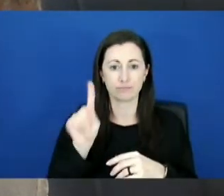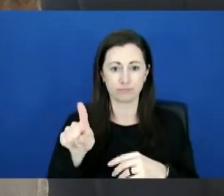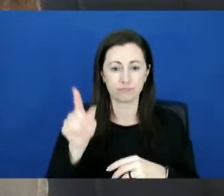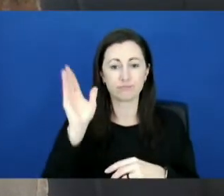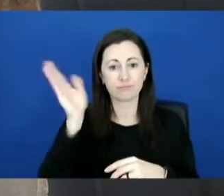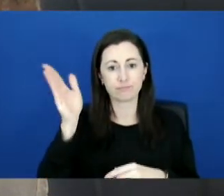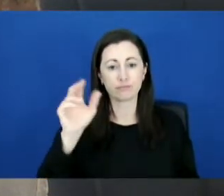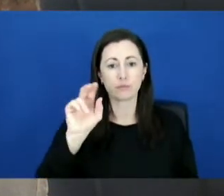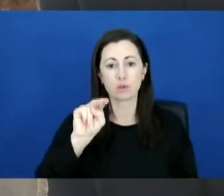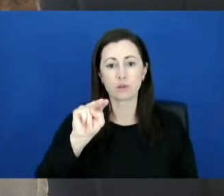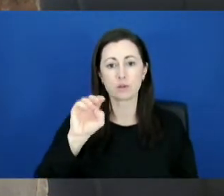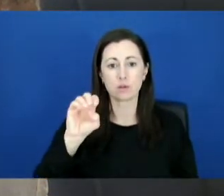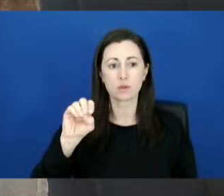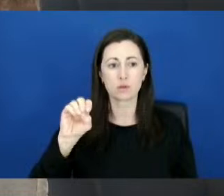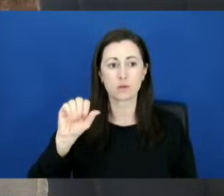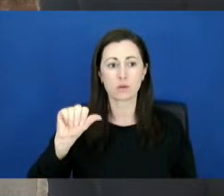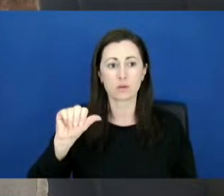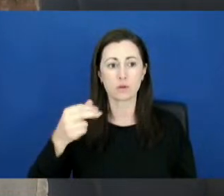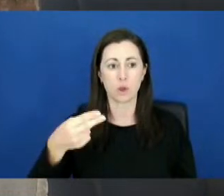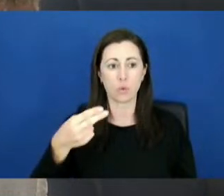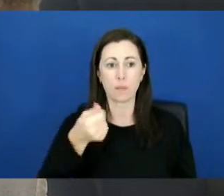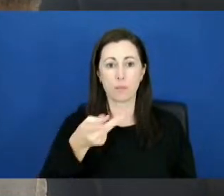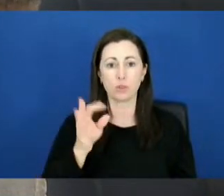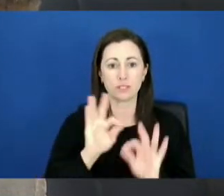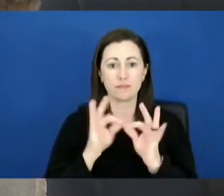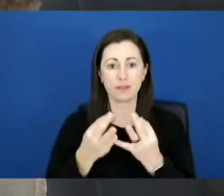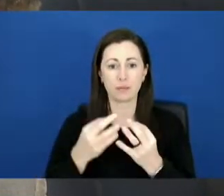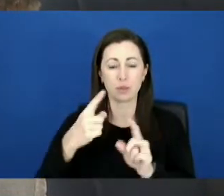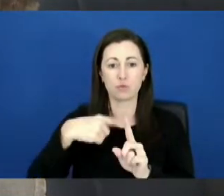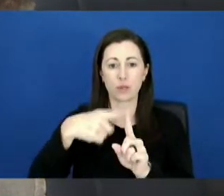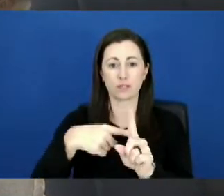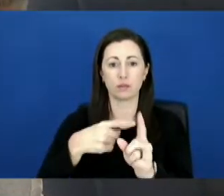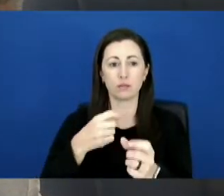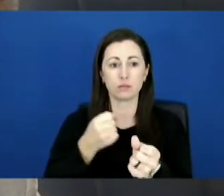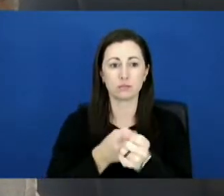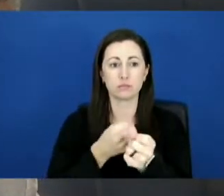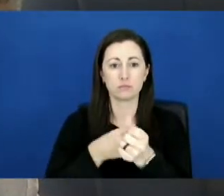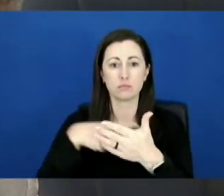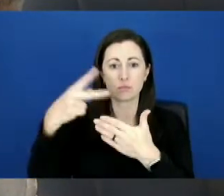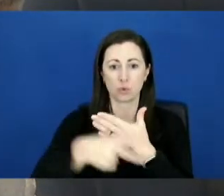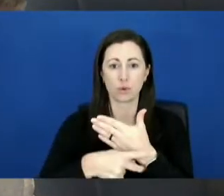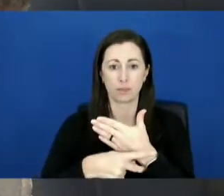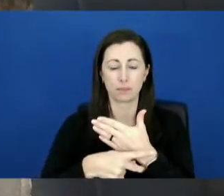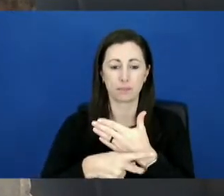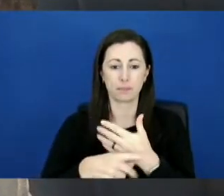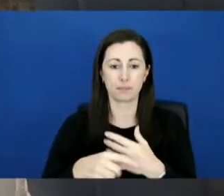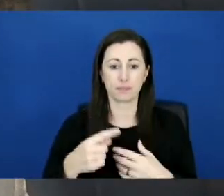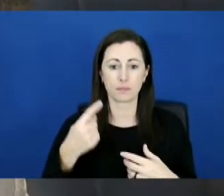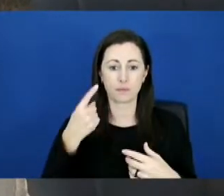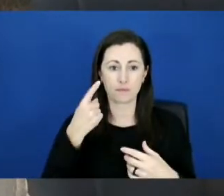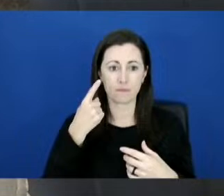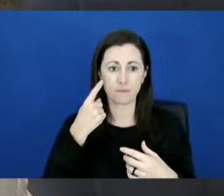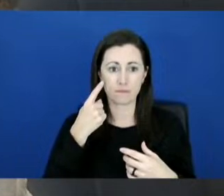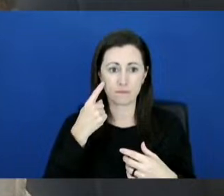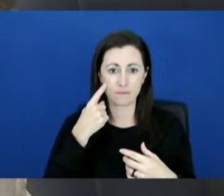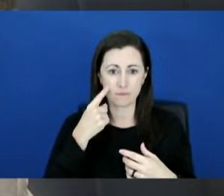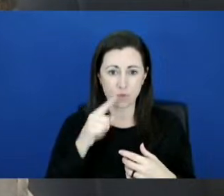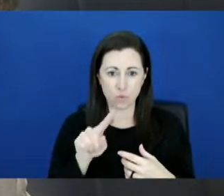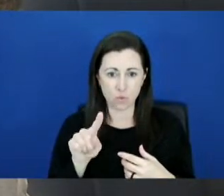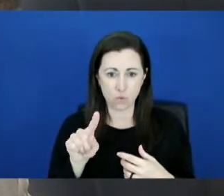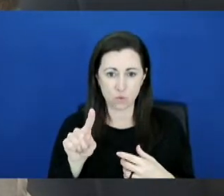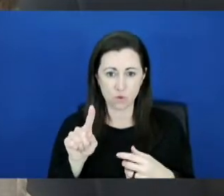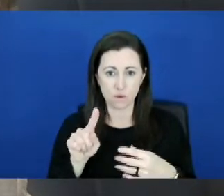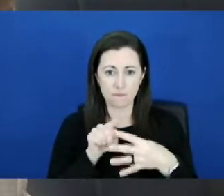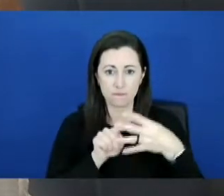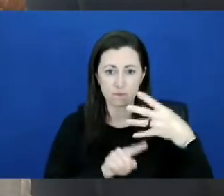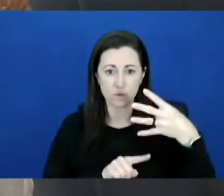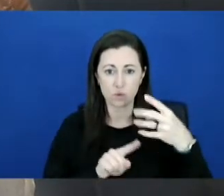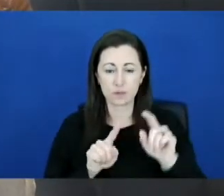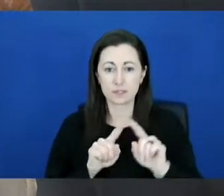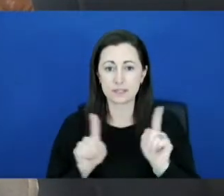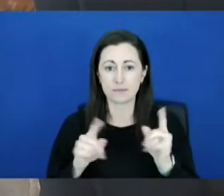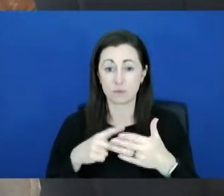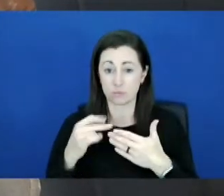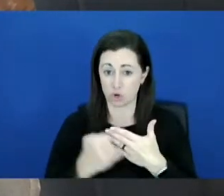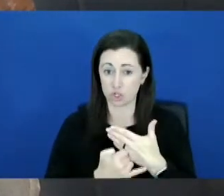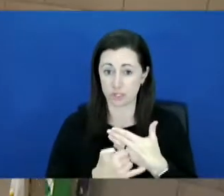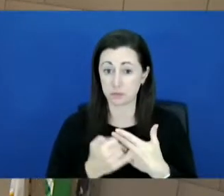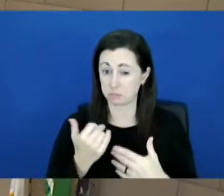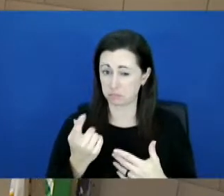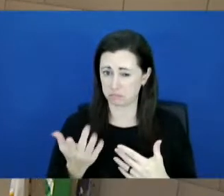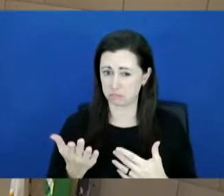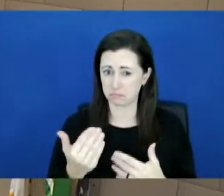COME TO THE PODIUM AND PRESENT